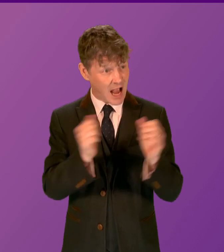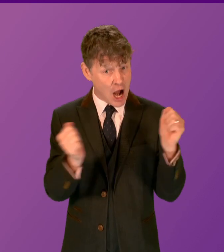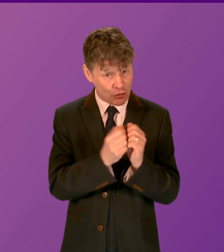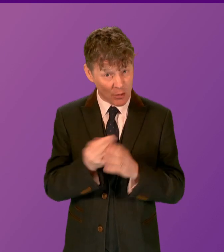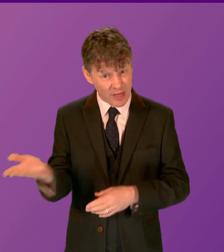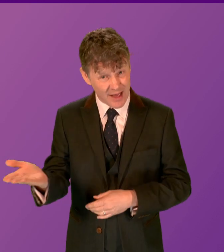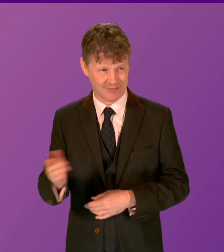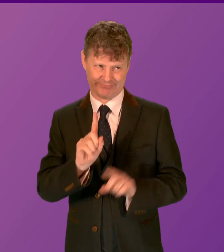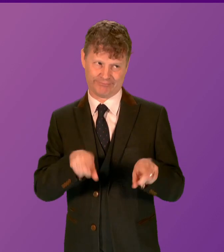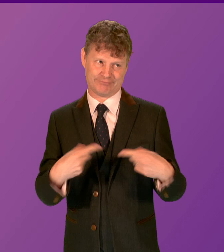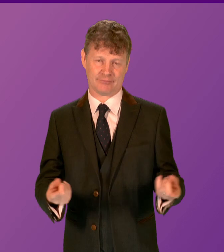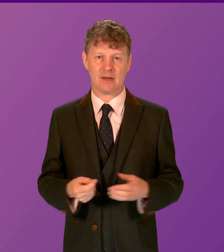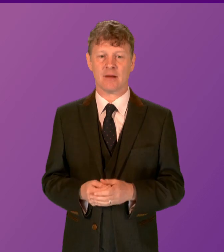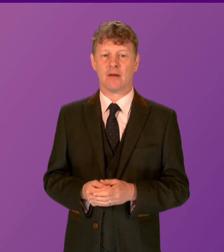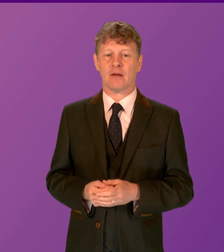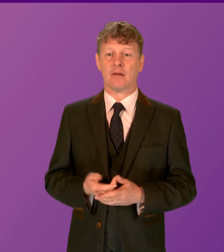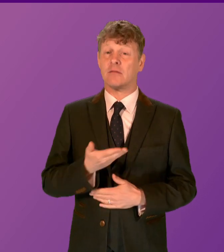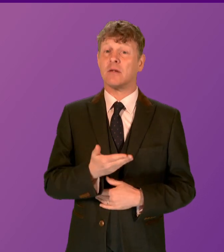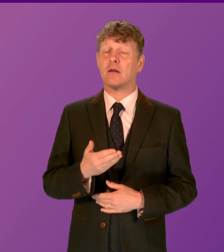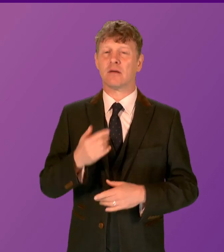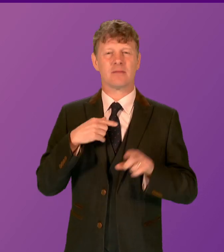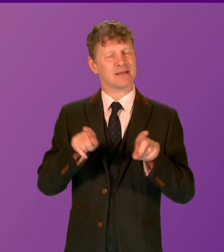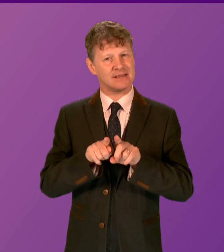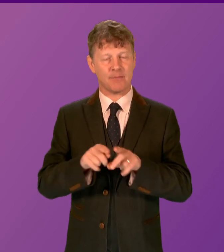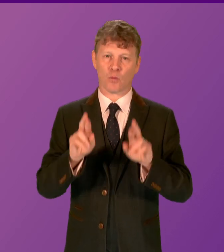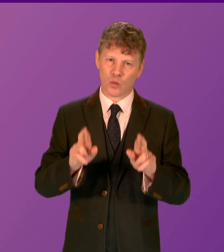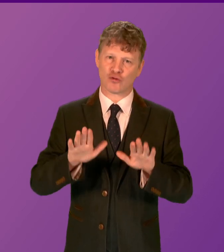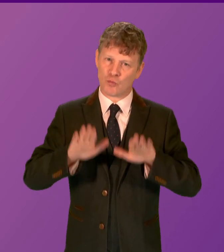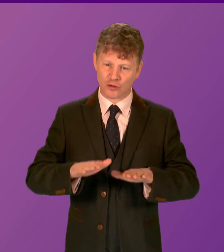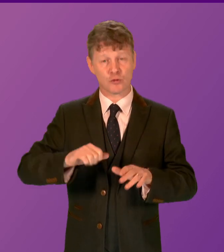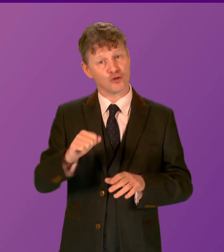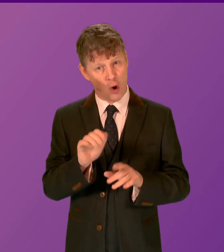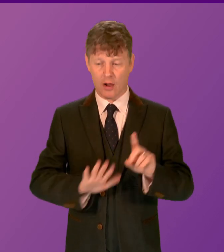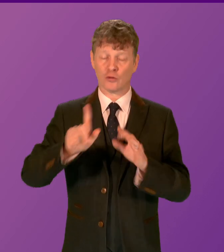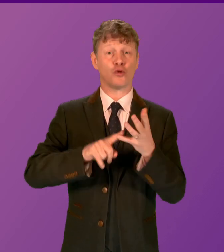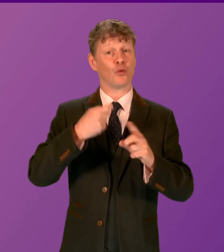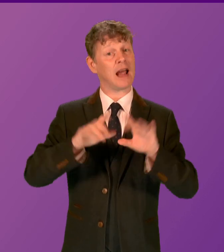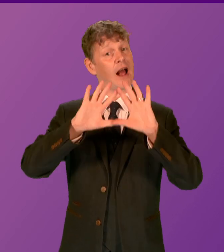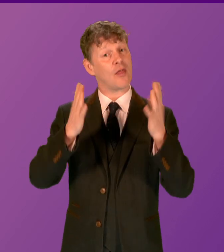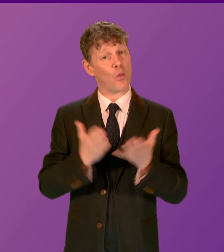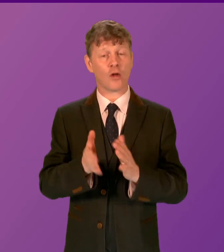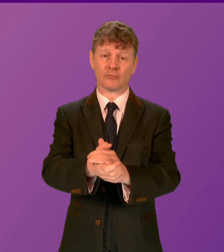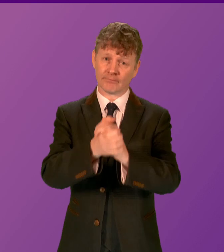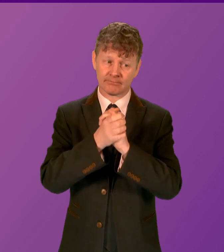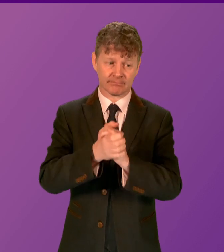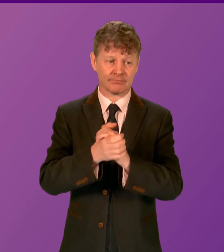I, too, wish Muslims in Scotland, across the United Kingdom and across the world a happy Ramadan.